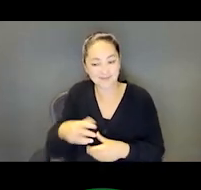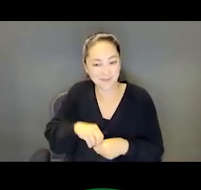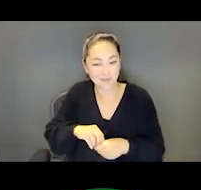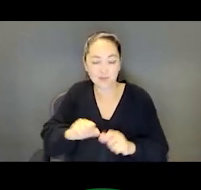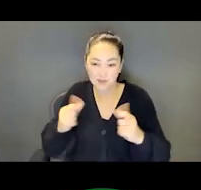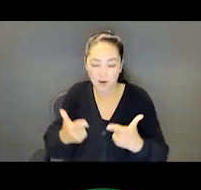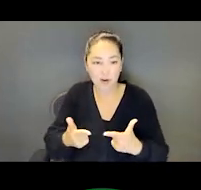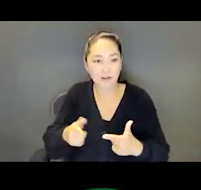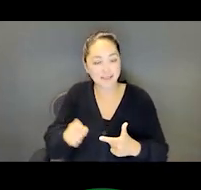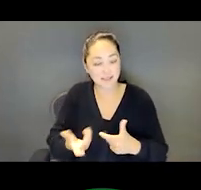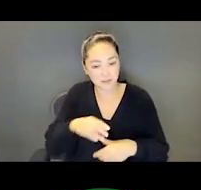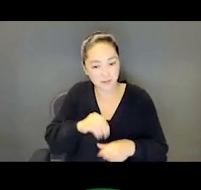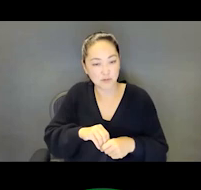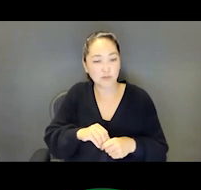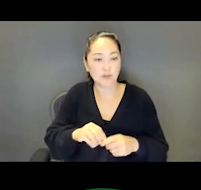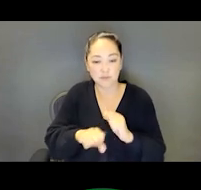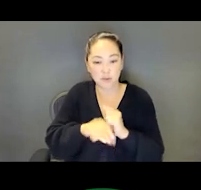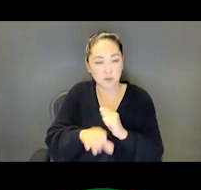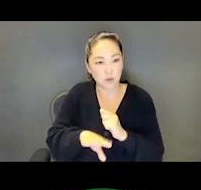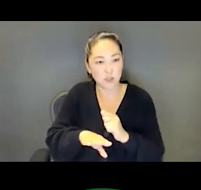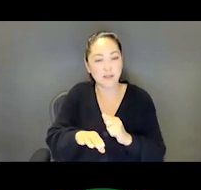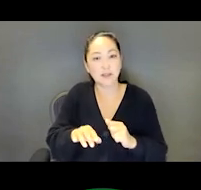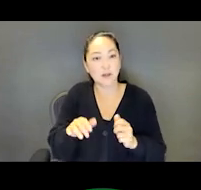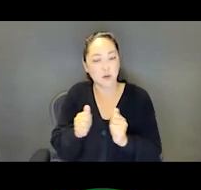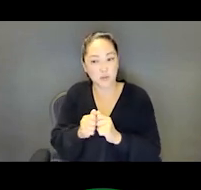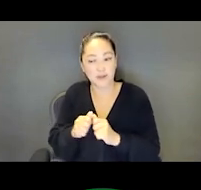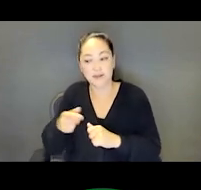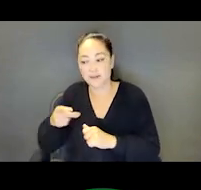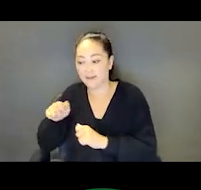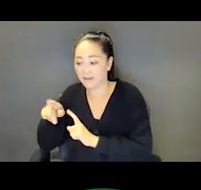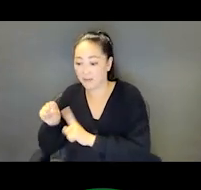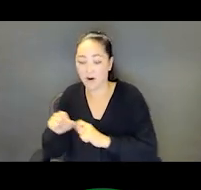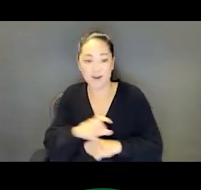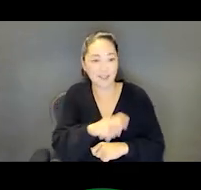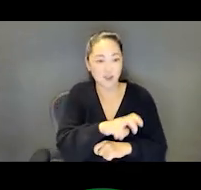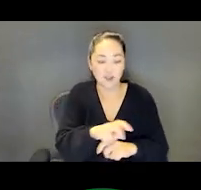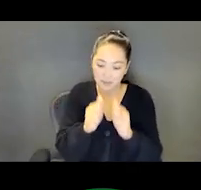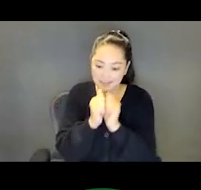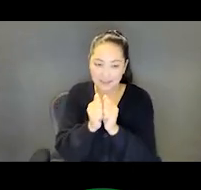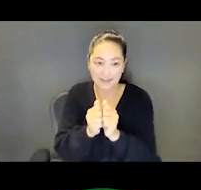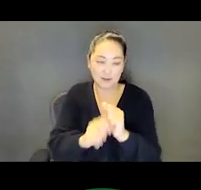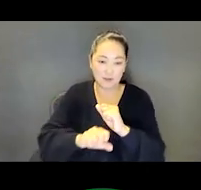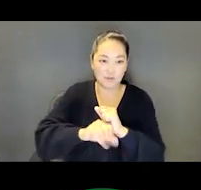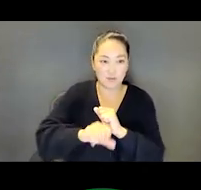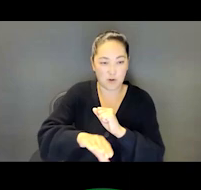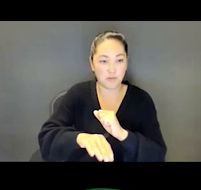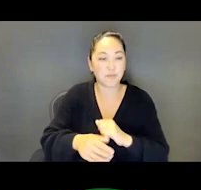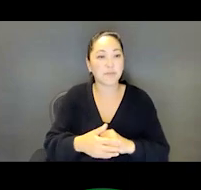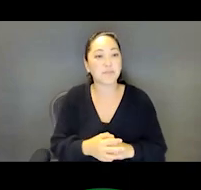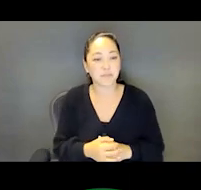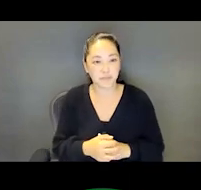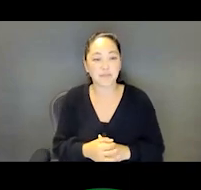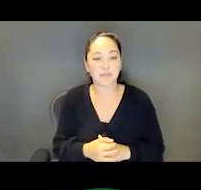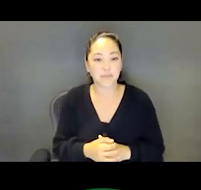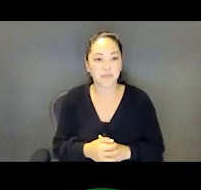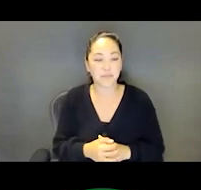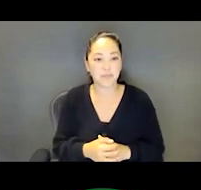Promotion. For parks and and tourism for in the you know, general Canadian world, but